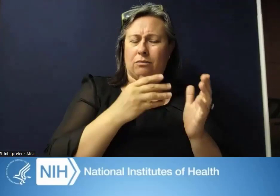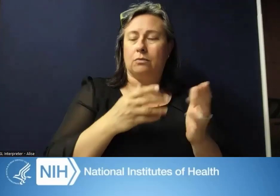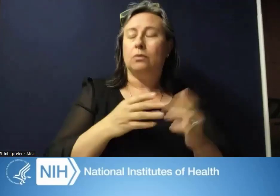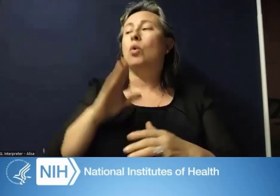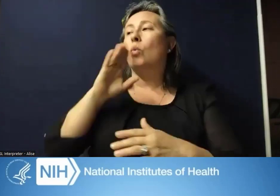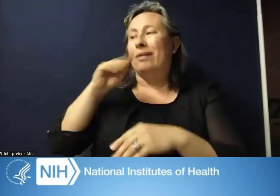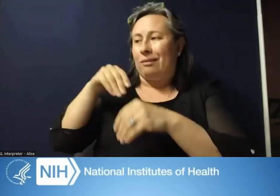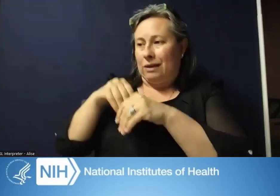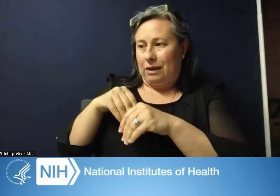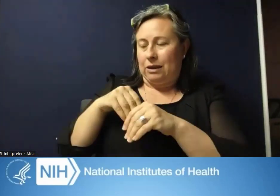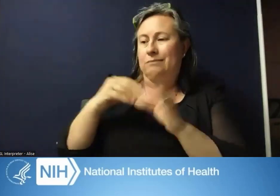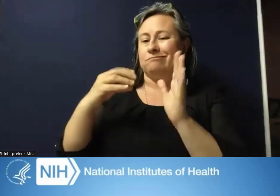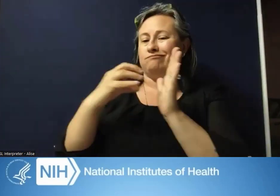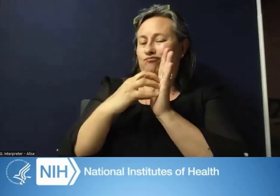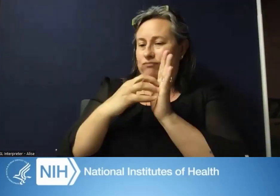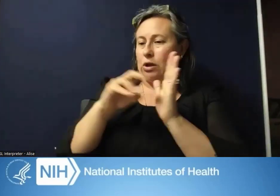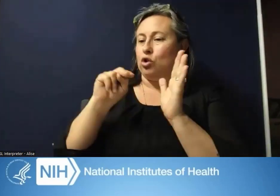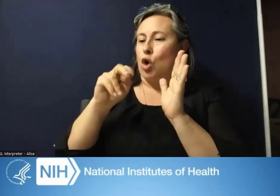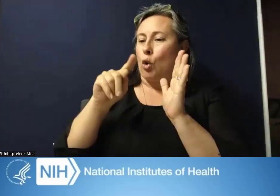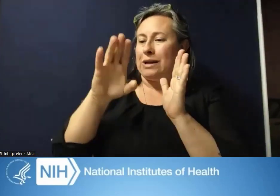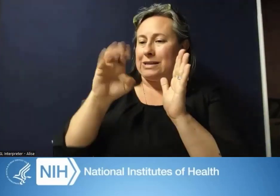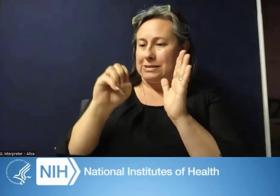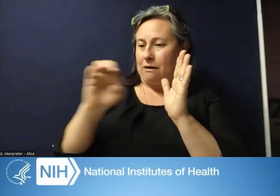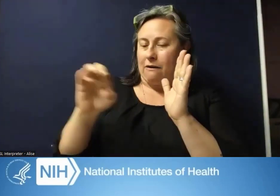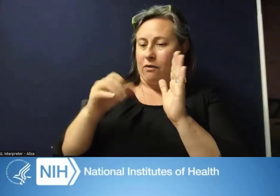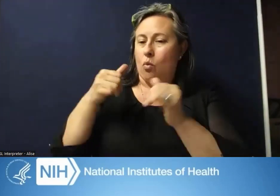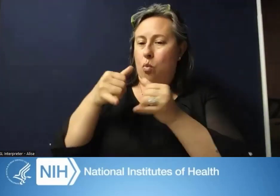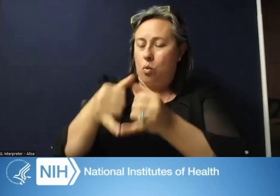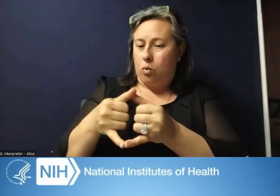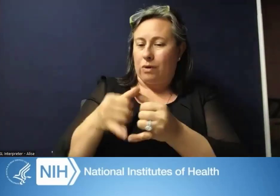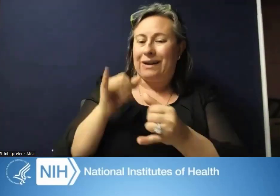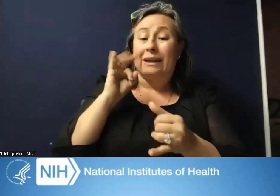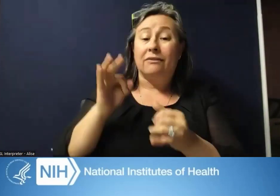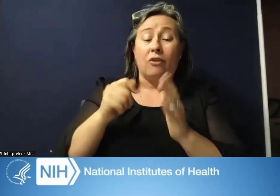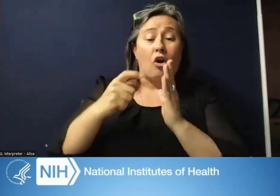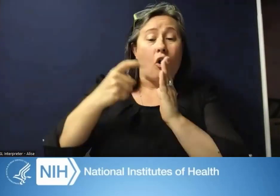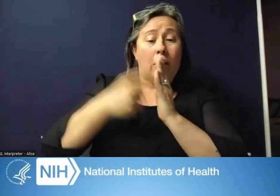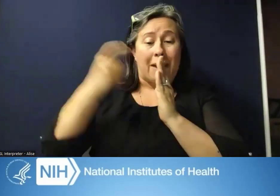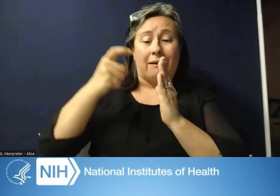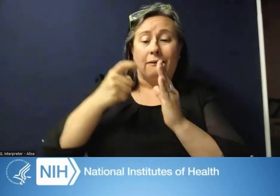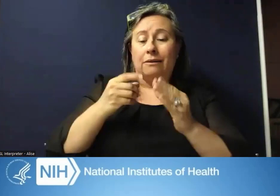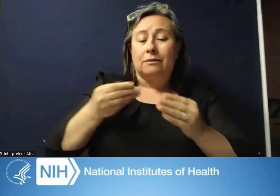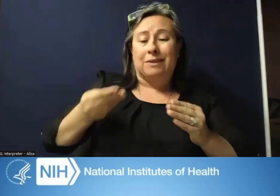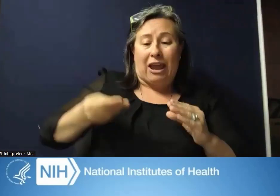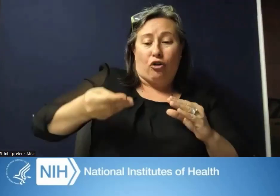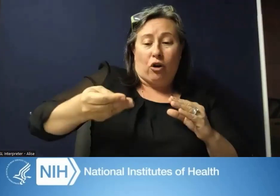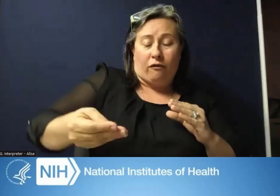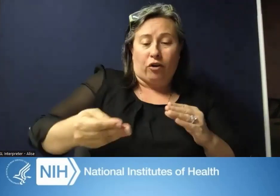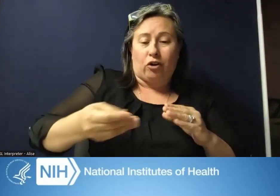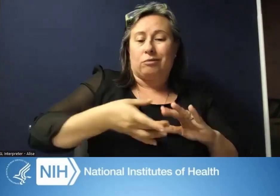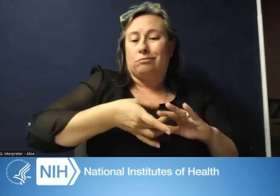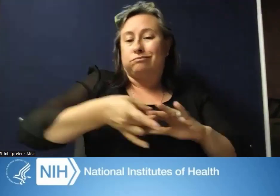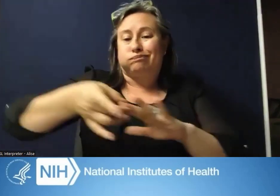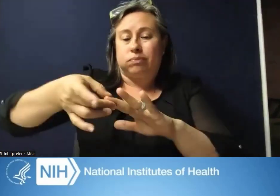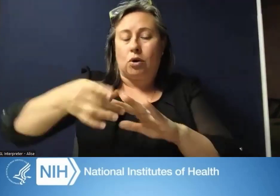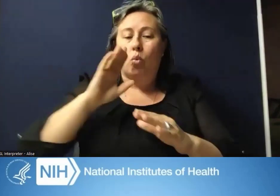whether or not carryover, automatic carryover authority if this is active or not within the award,